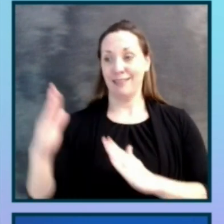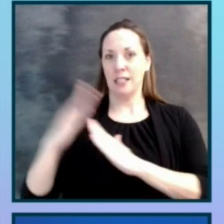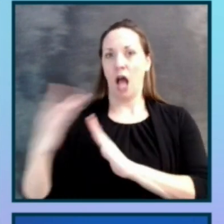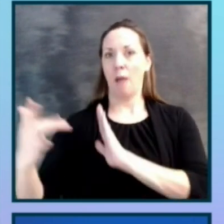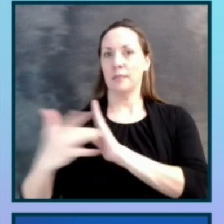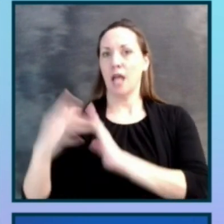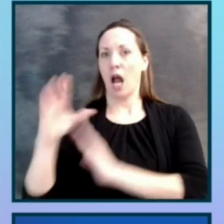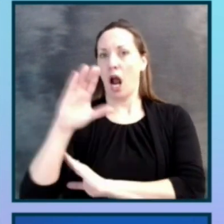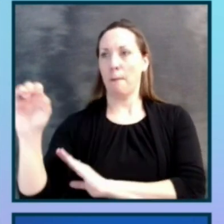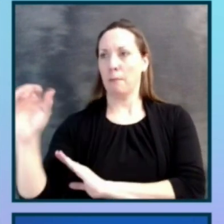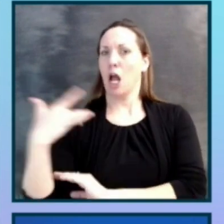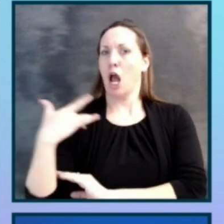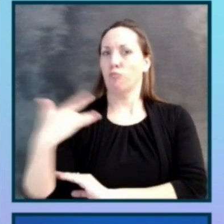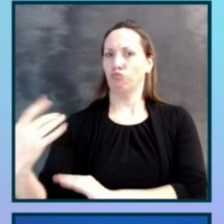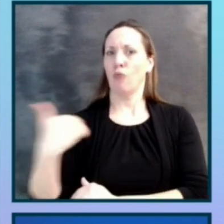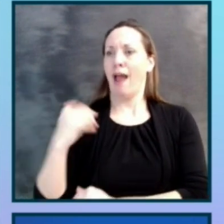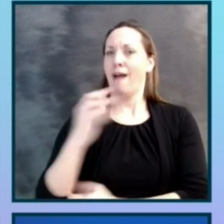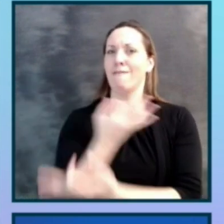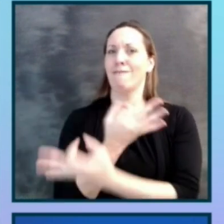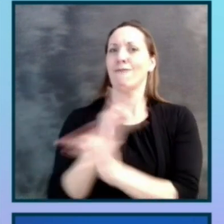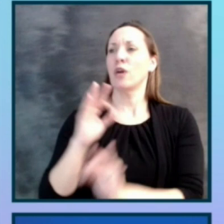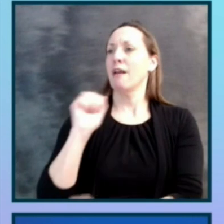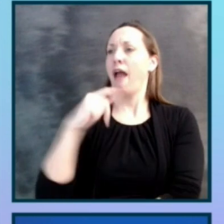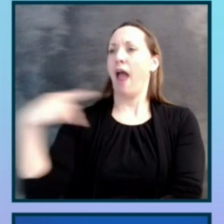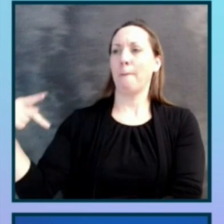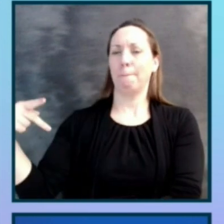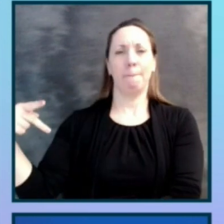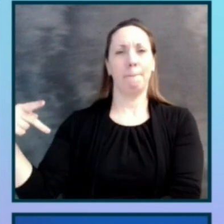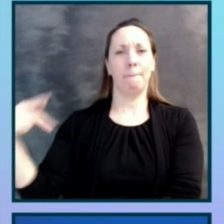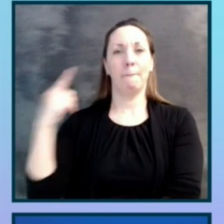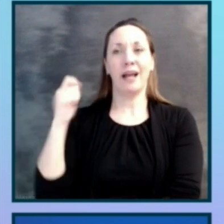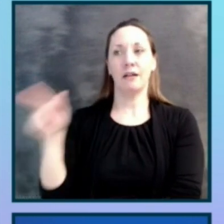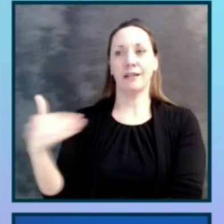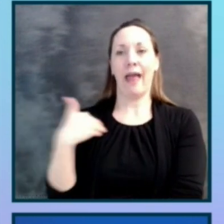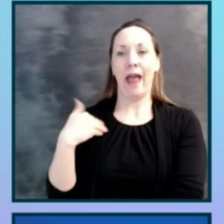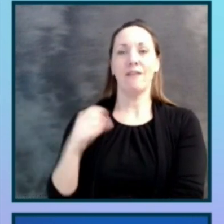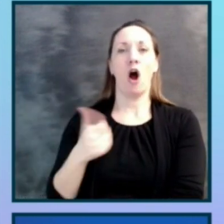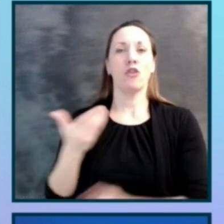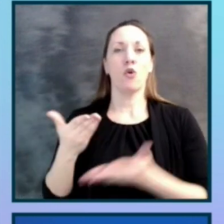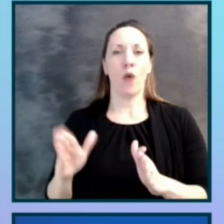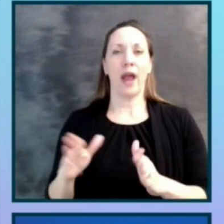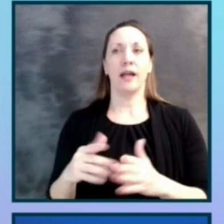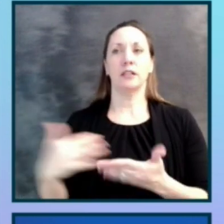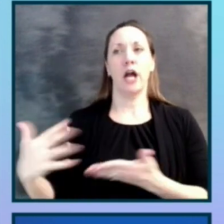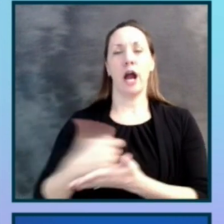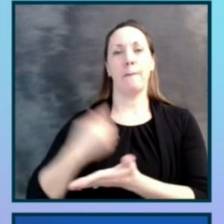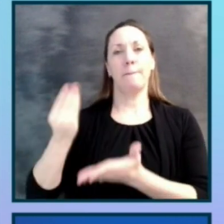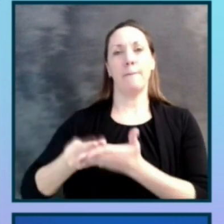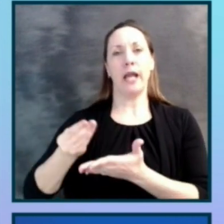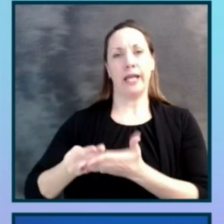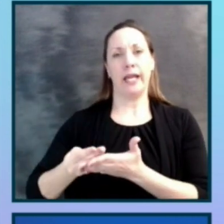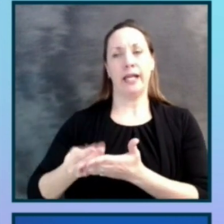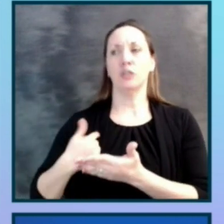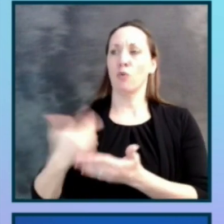these free apps because they have other ways of monetizing and they have the funds to really spend,